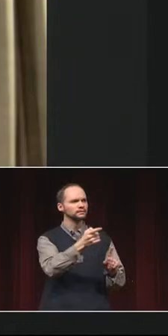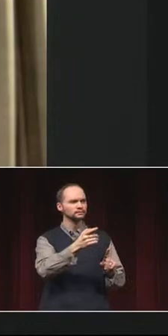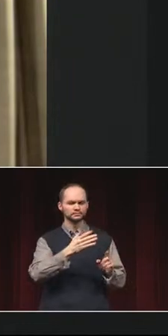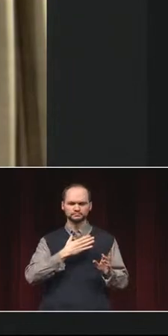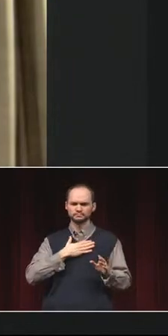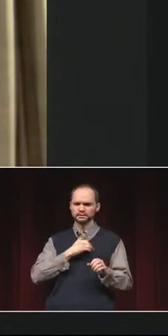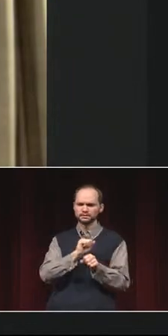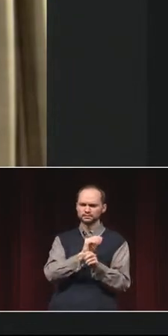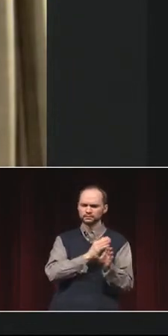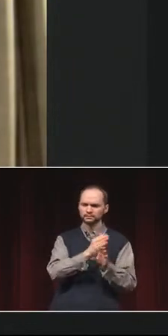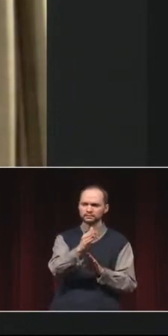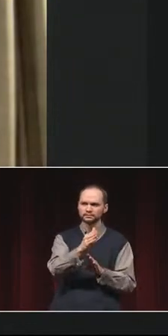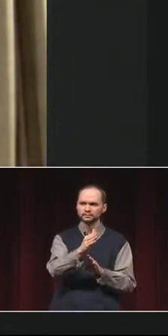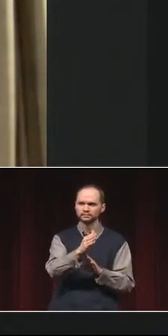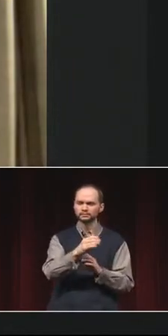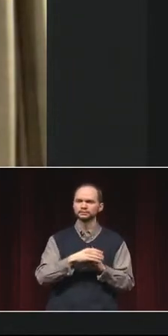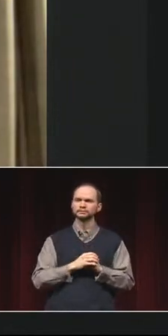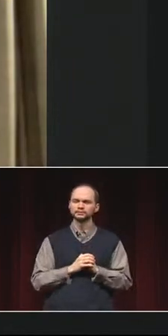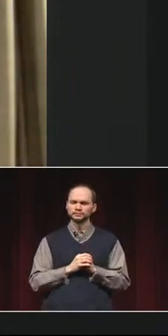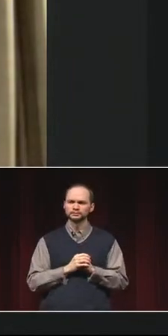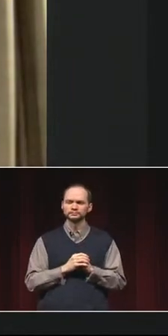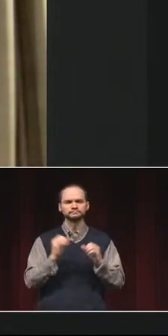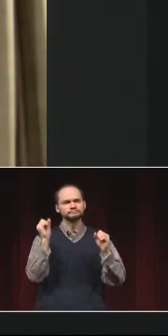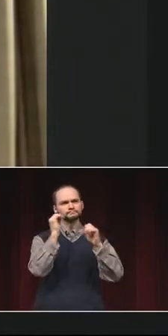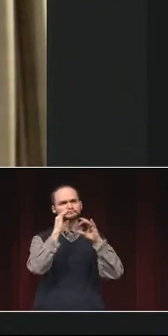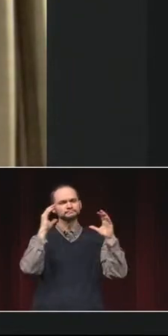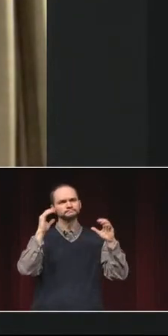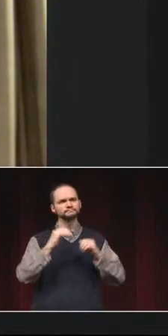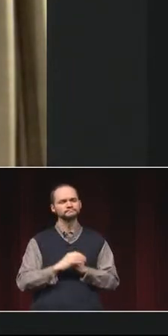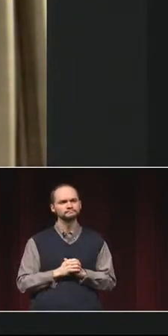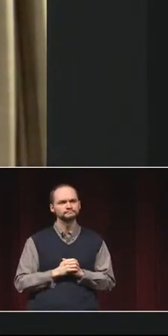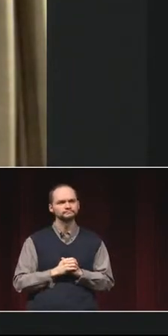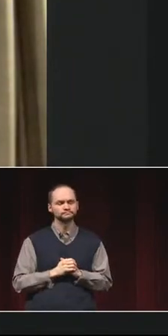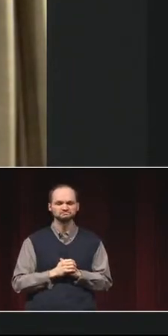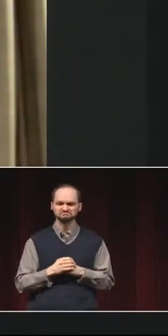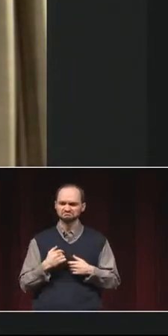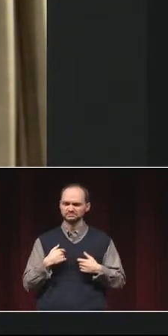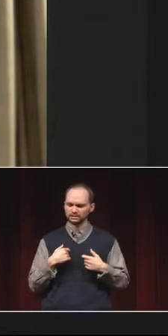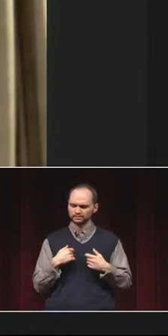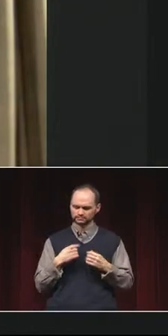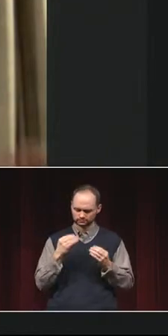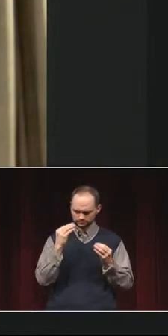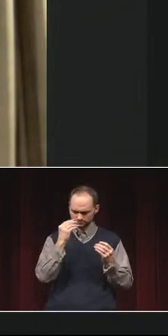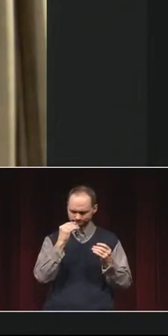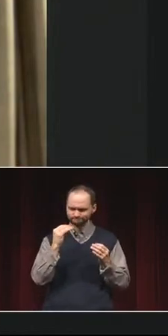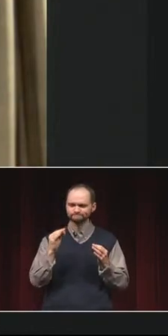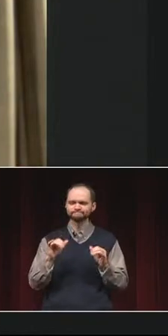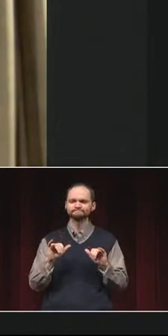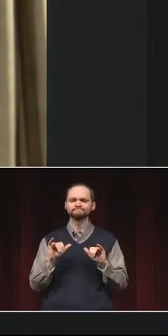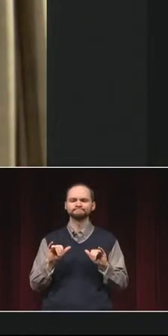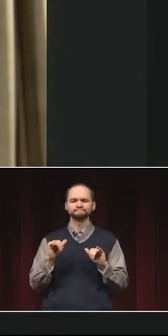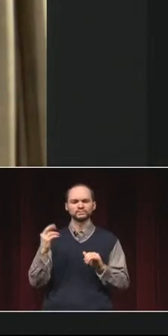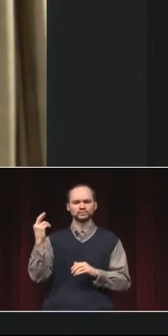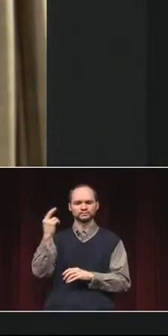And I have concluded that if anyone feels as though they have the right idea